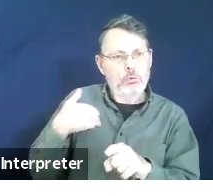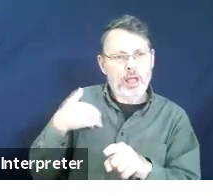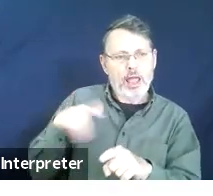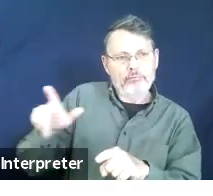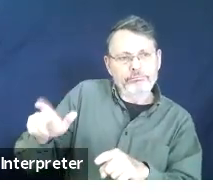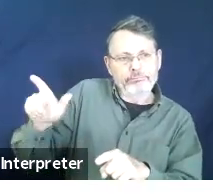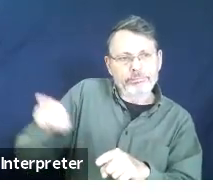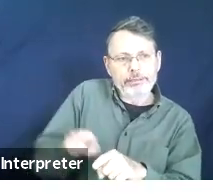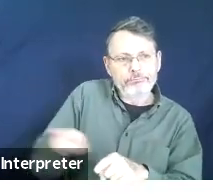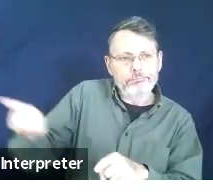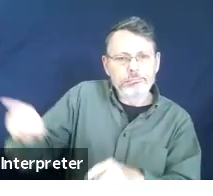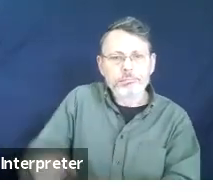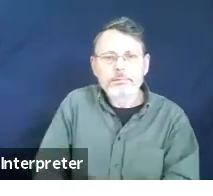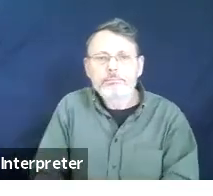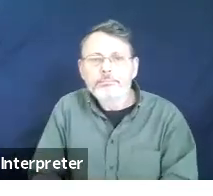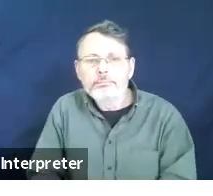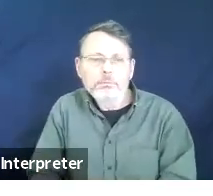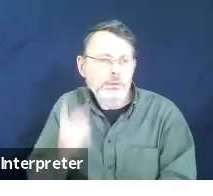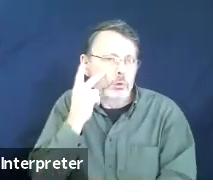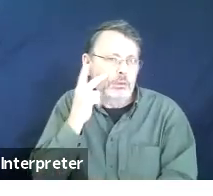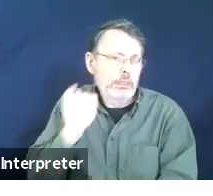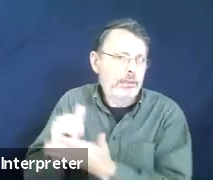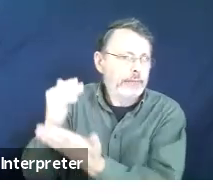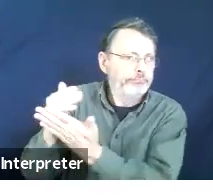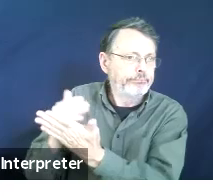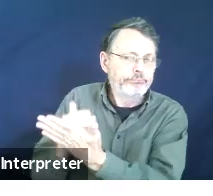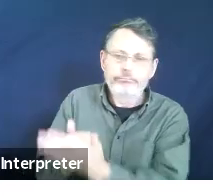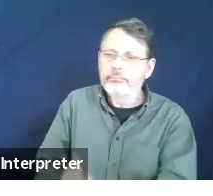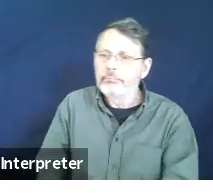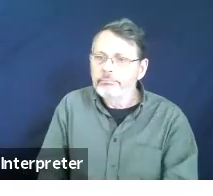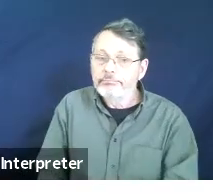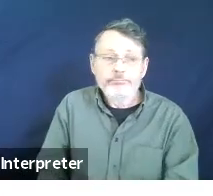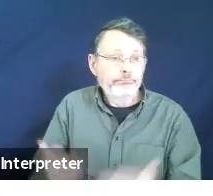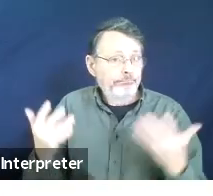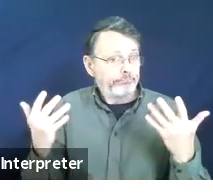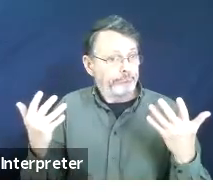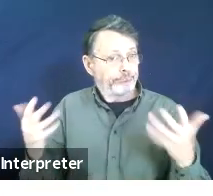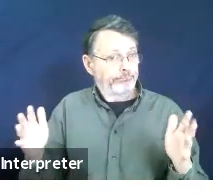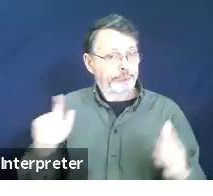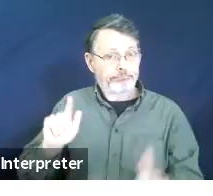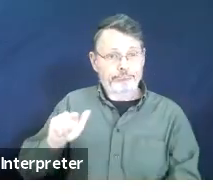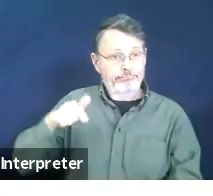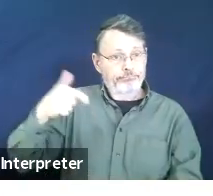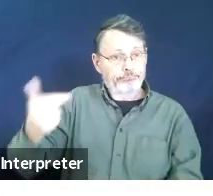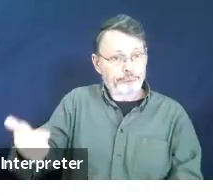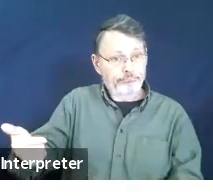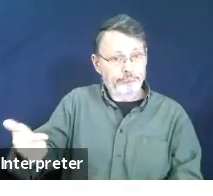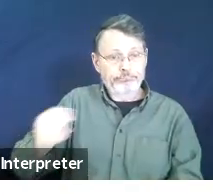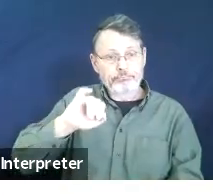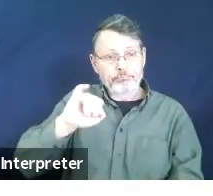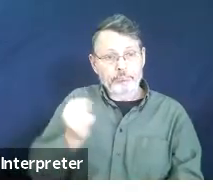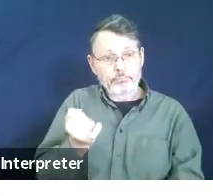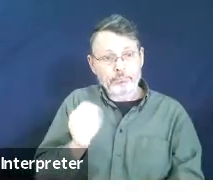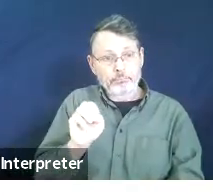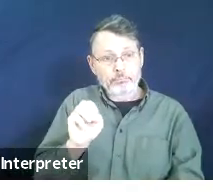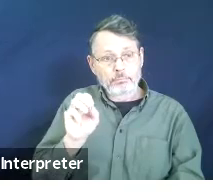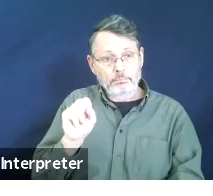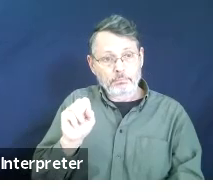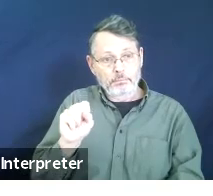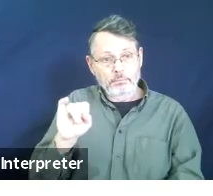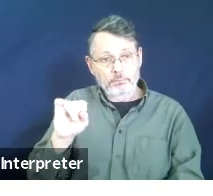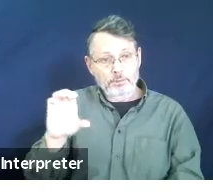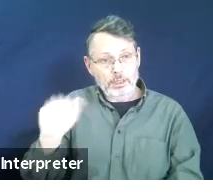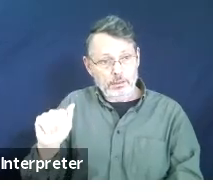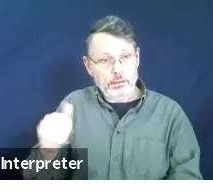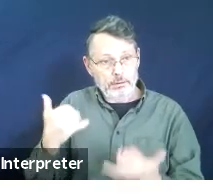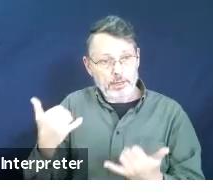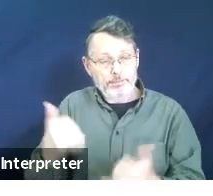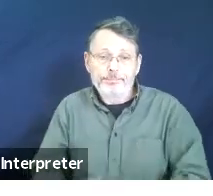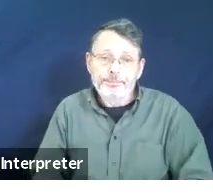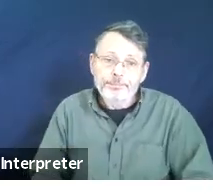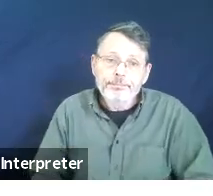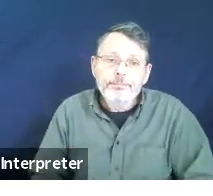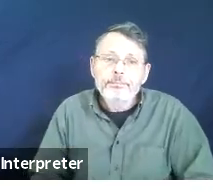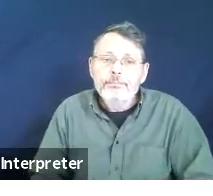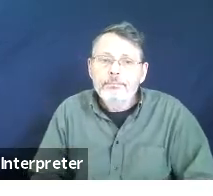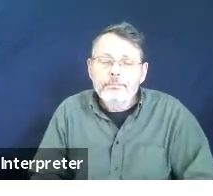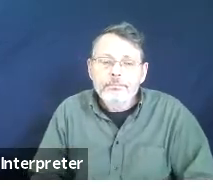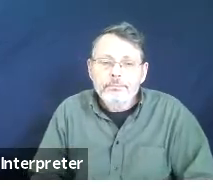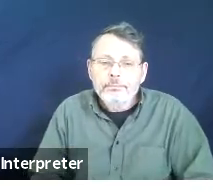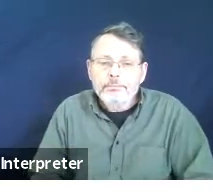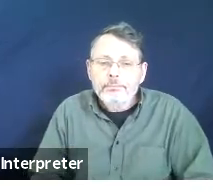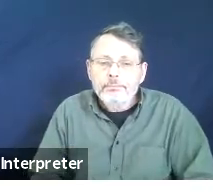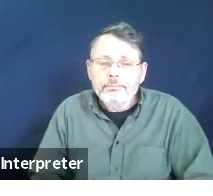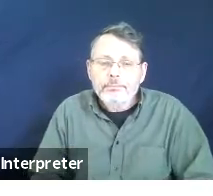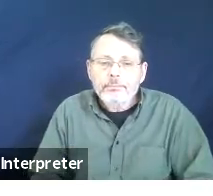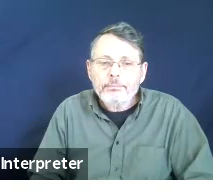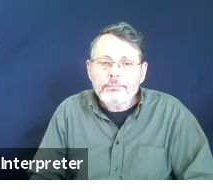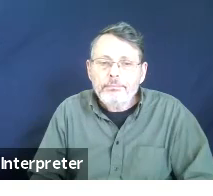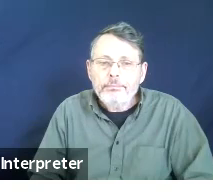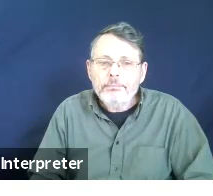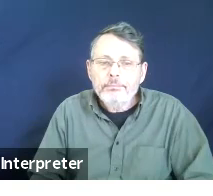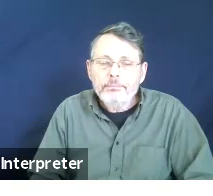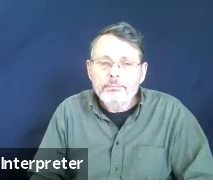able to access. And with that, I'm going to turn it back over to my colleague Jessica.